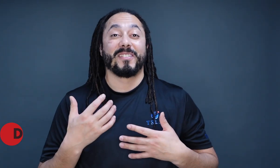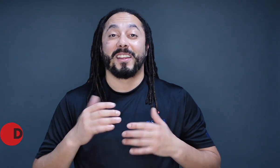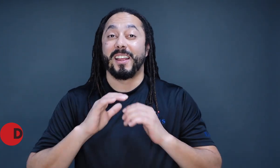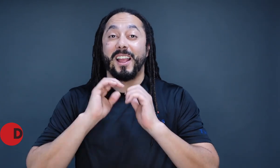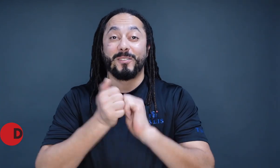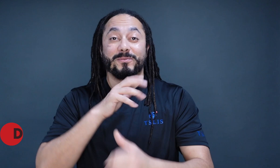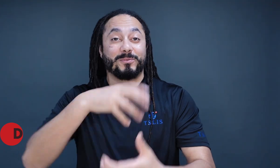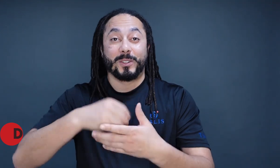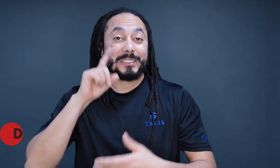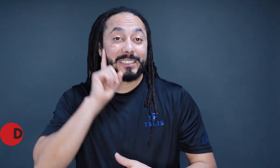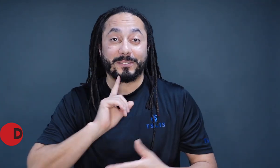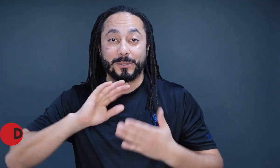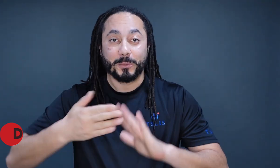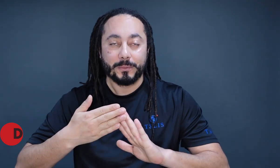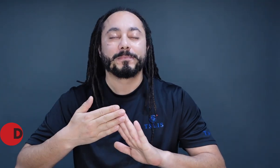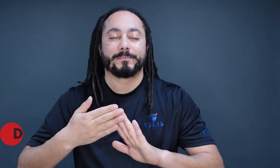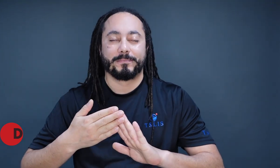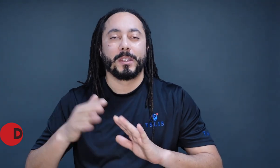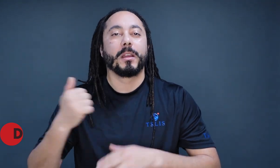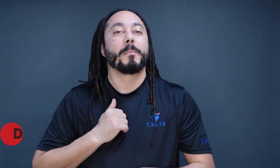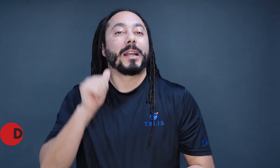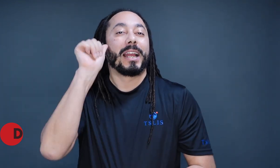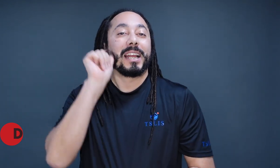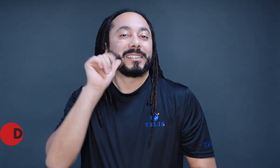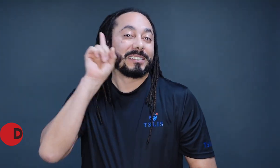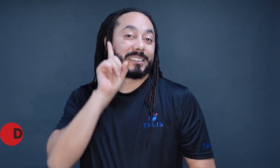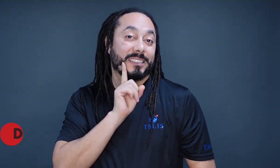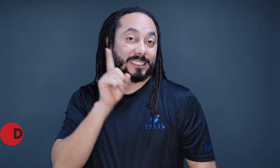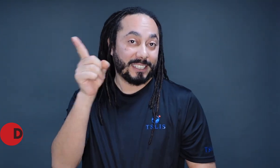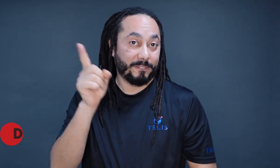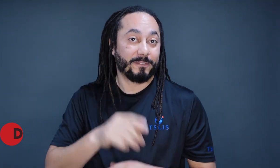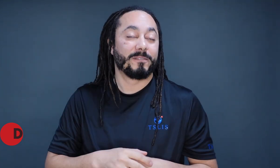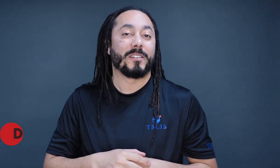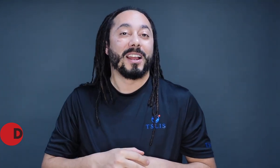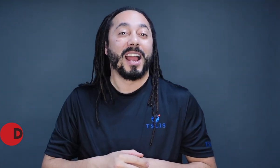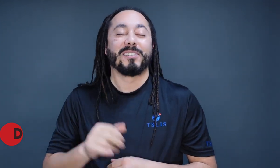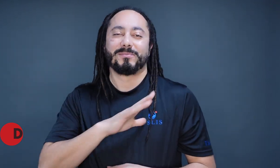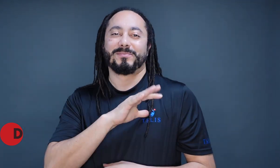How I got involved in the Deaf community, my aunt is Deaf.